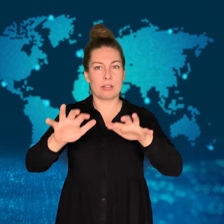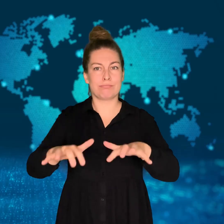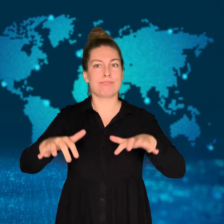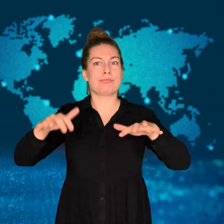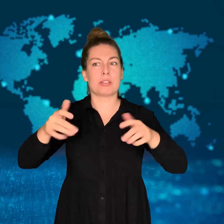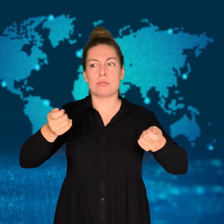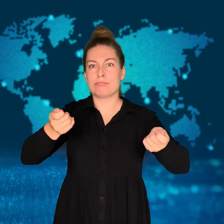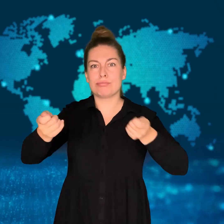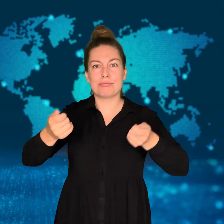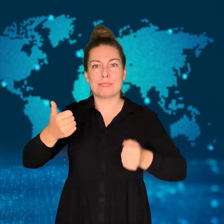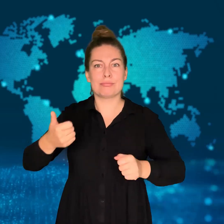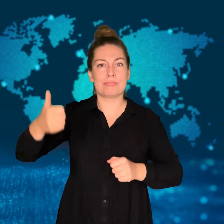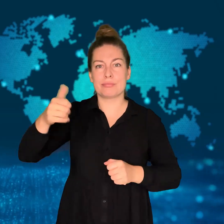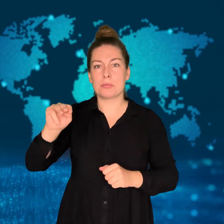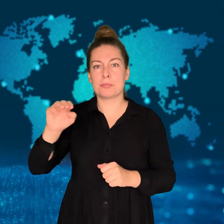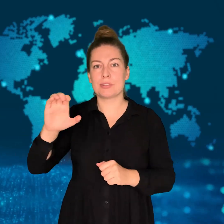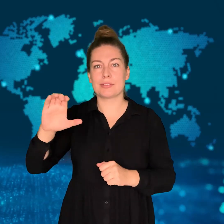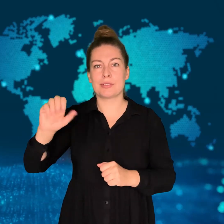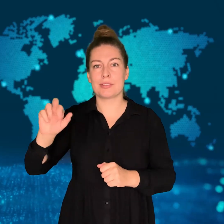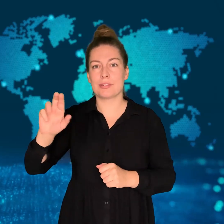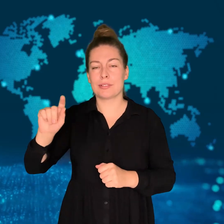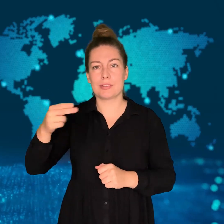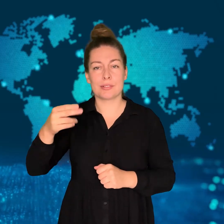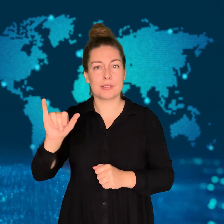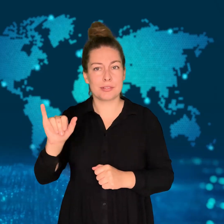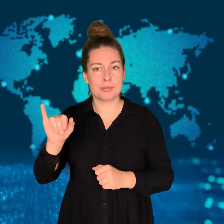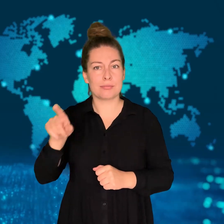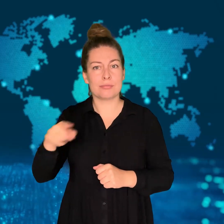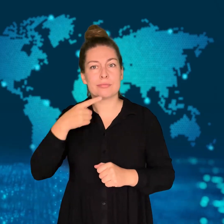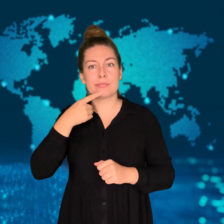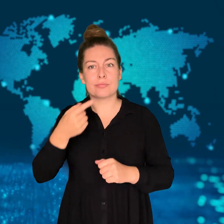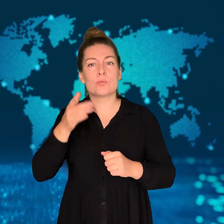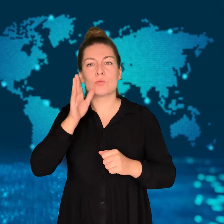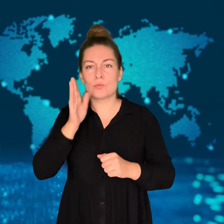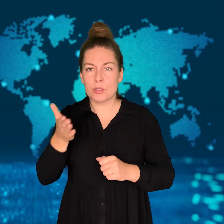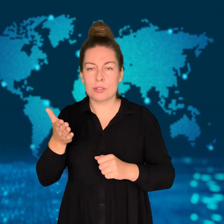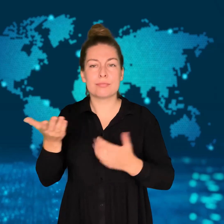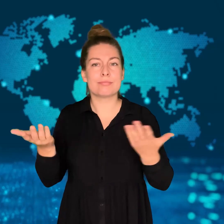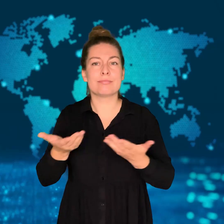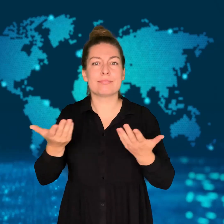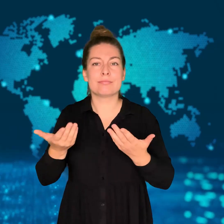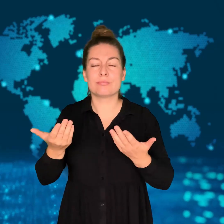Speaker of the House, McCarthy is expected to bring